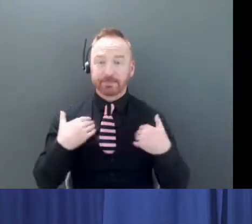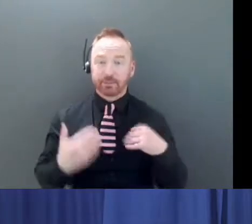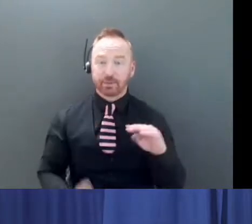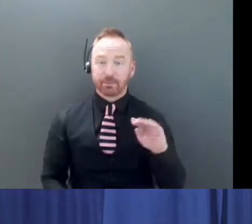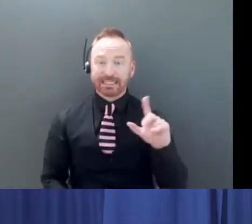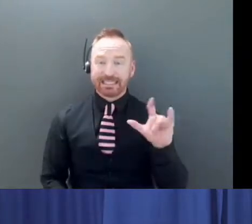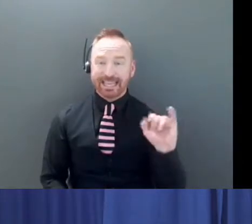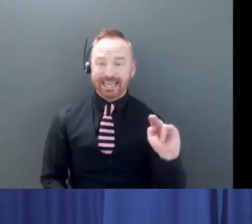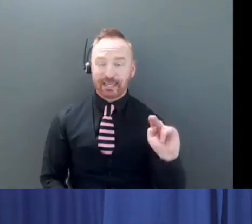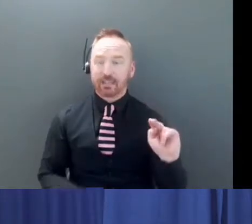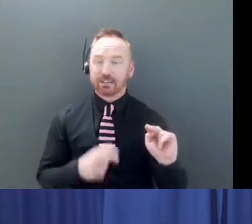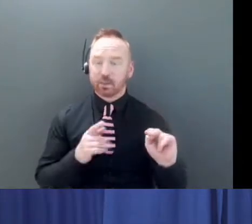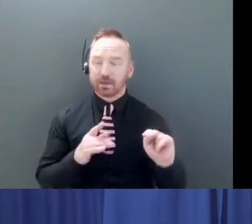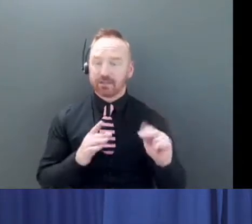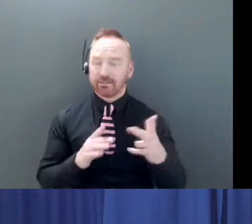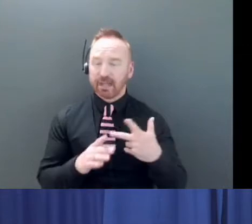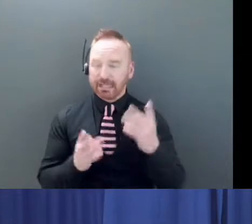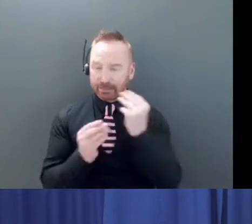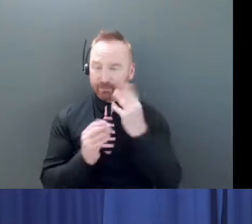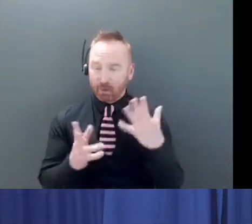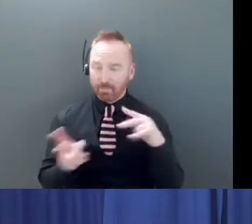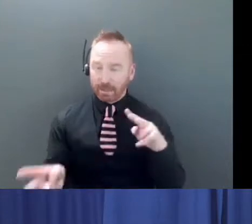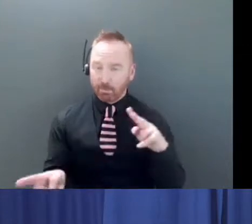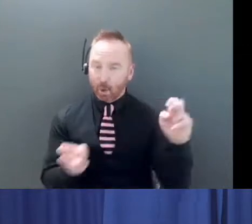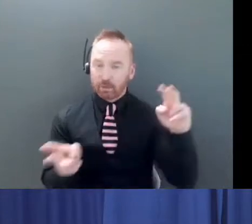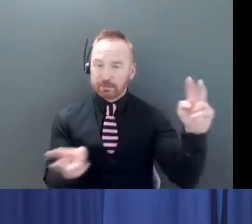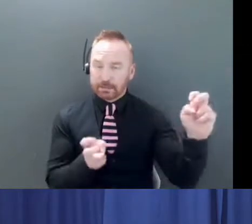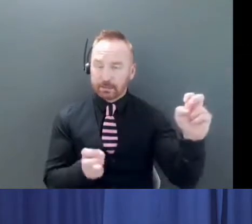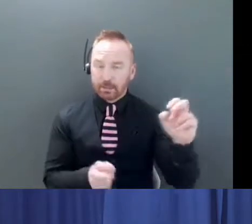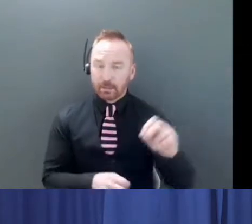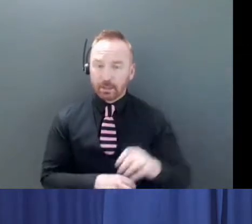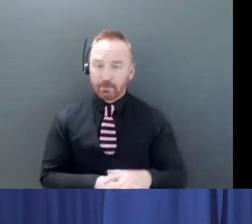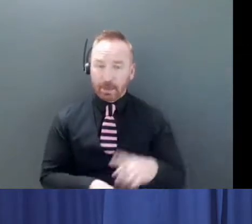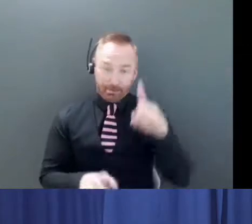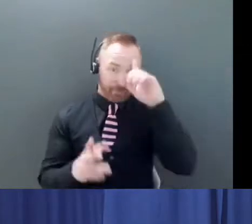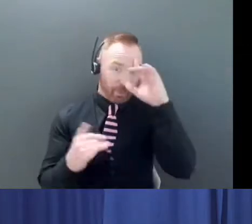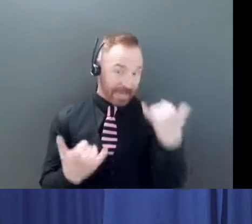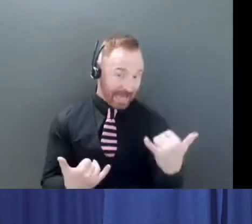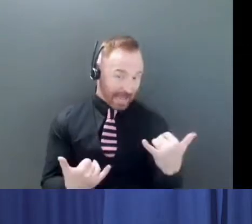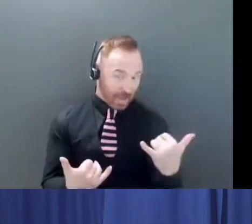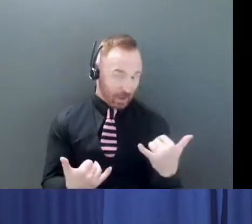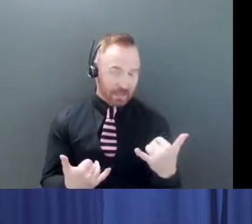following key pillars for Yukon schools are what we are